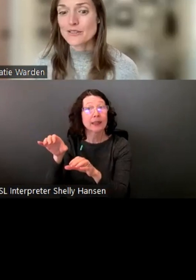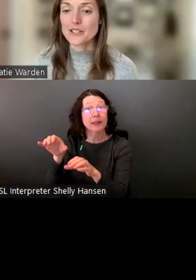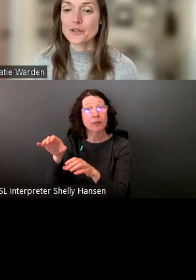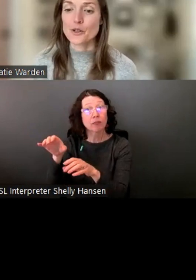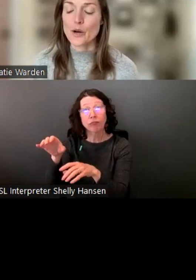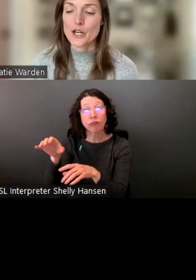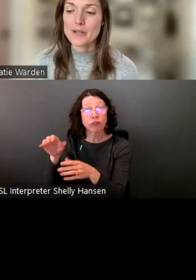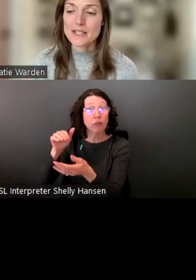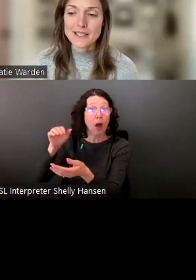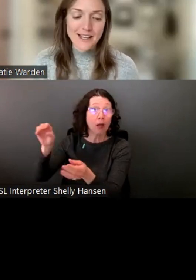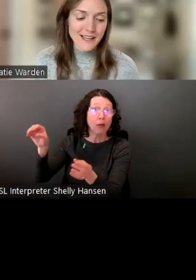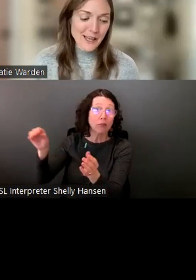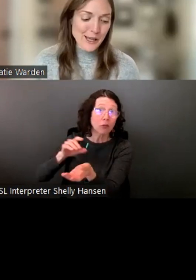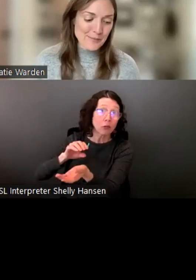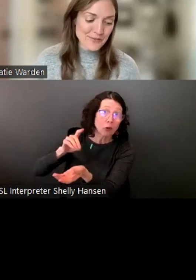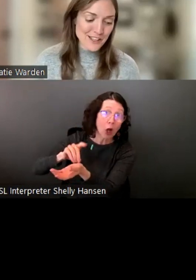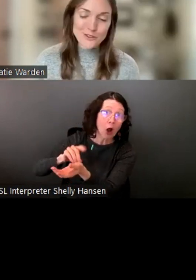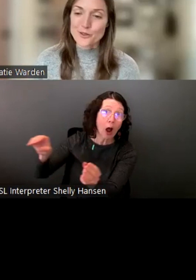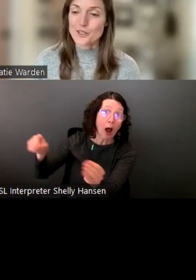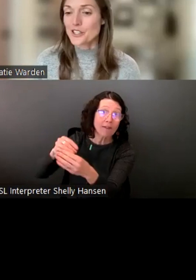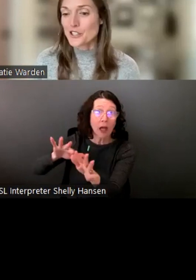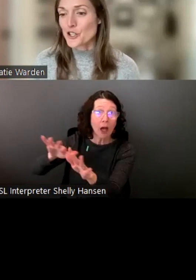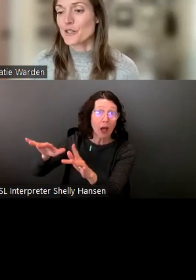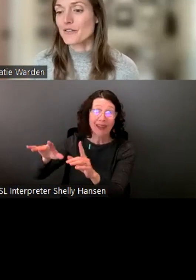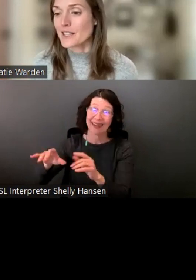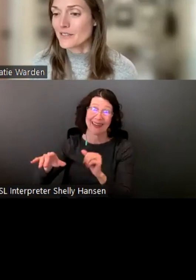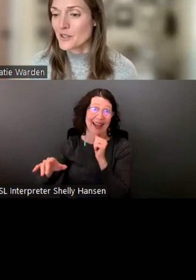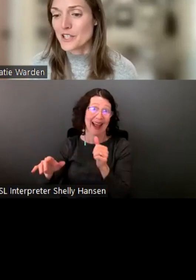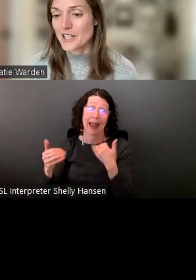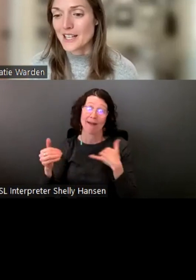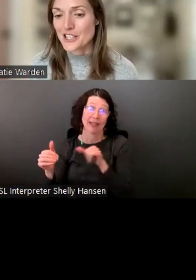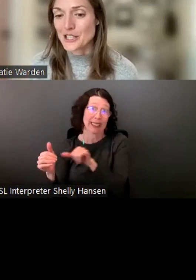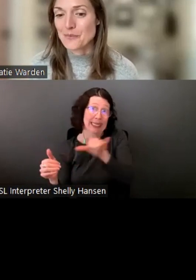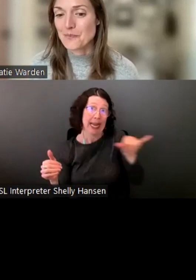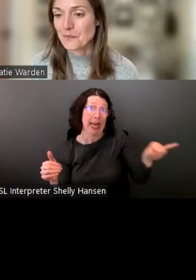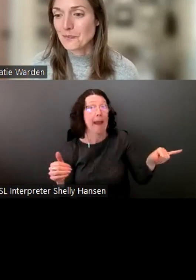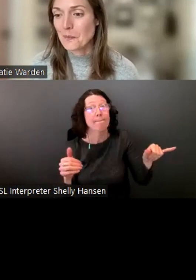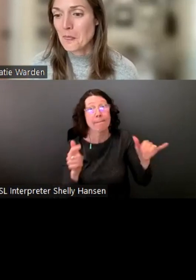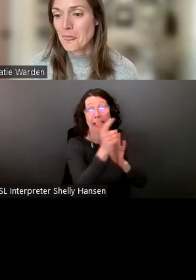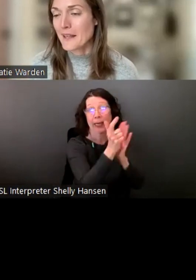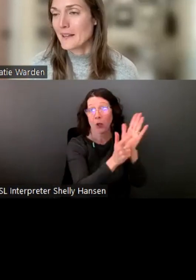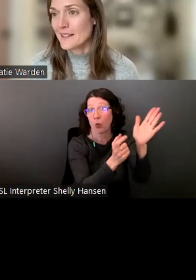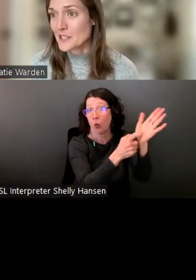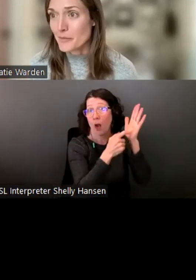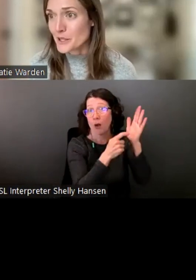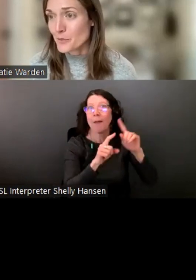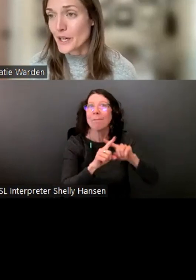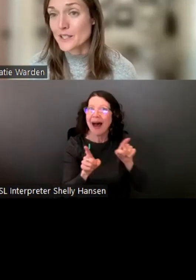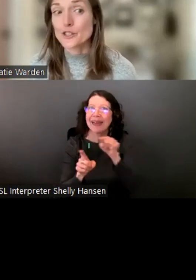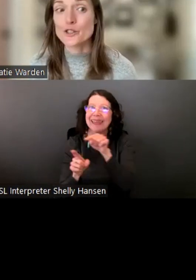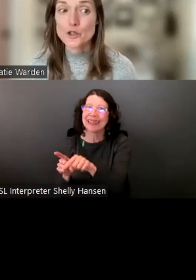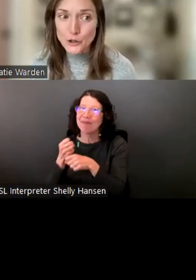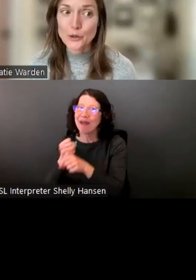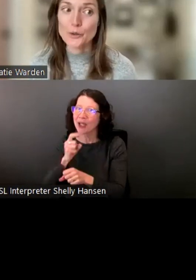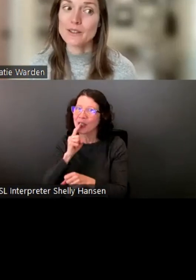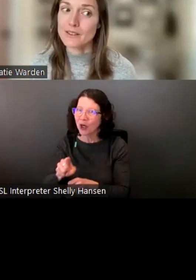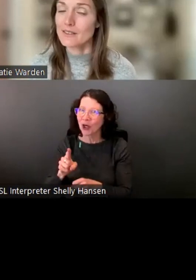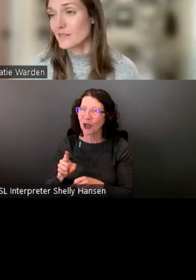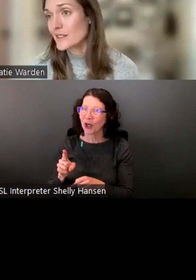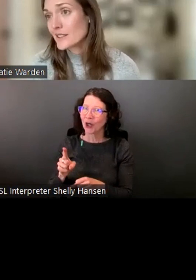of legal requirement, that in order to ensure effective communication, it's a best-practice tool